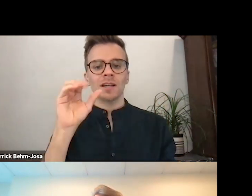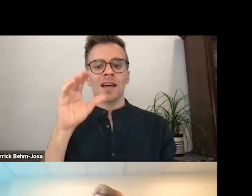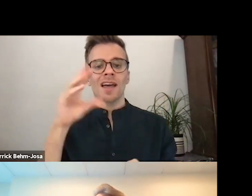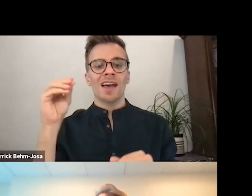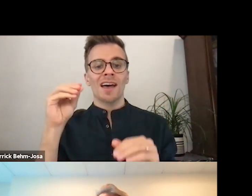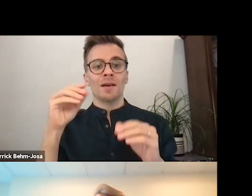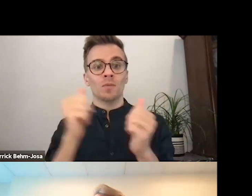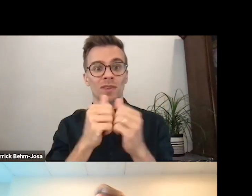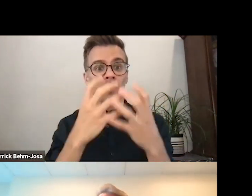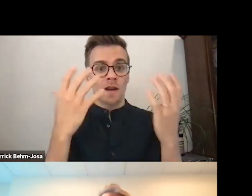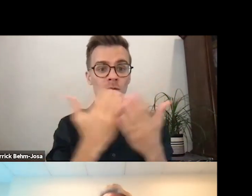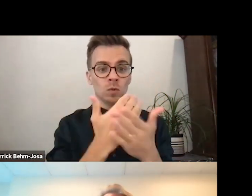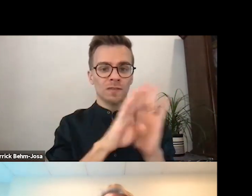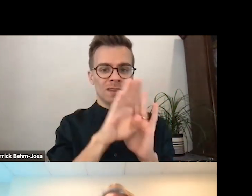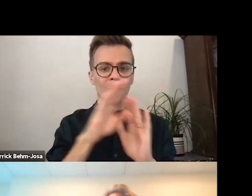There’s lots of development.